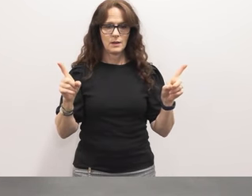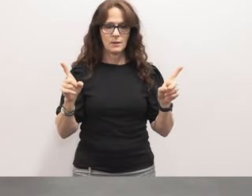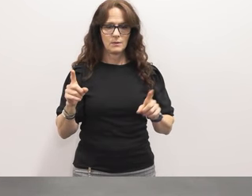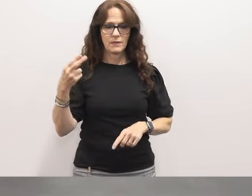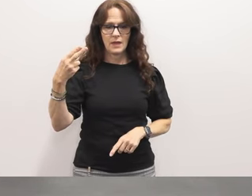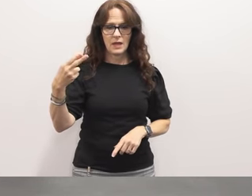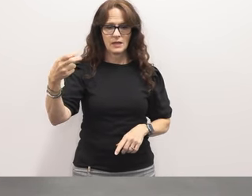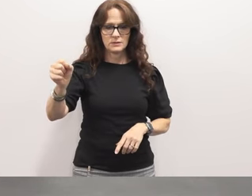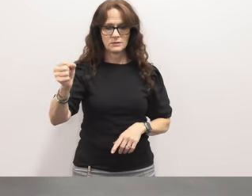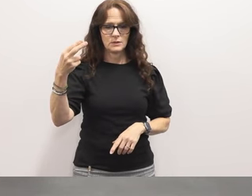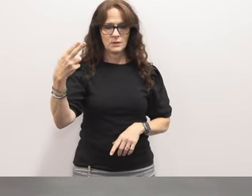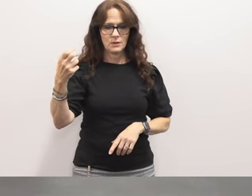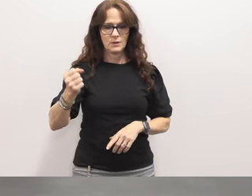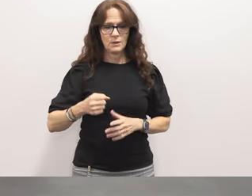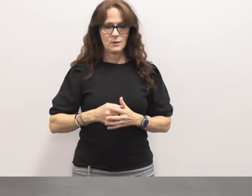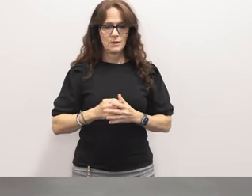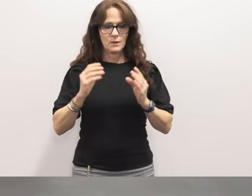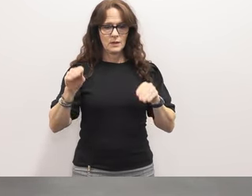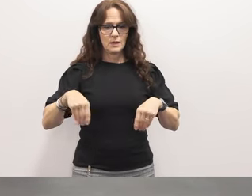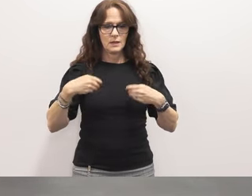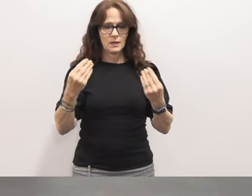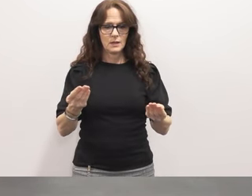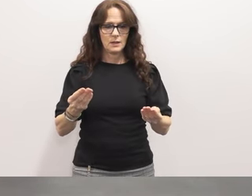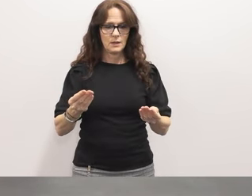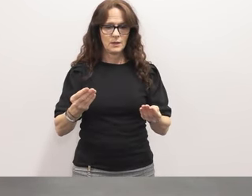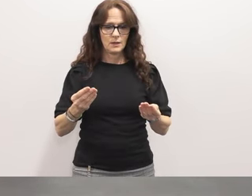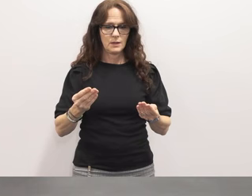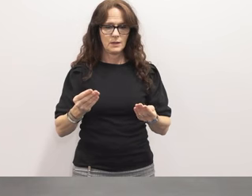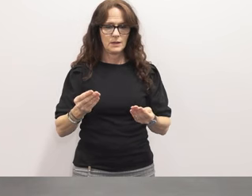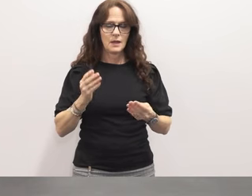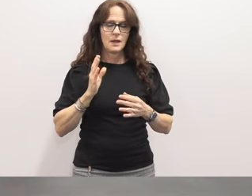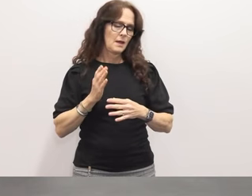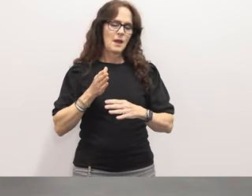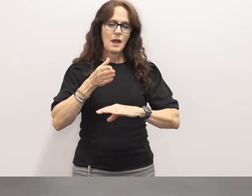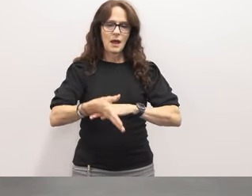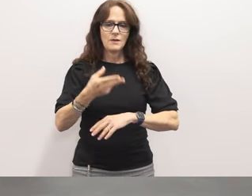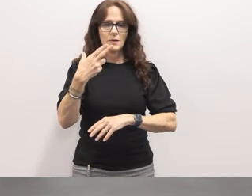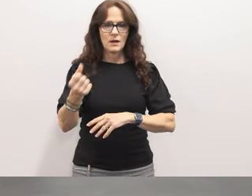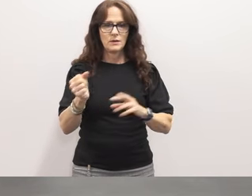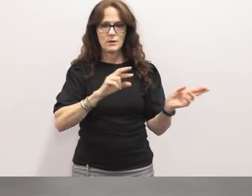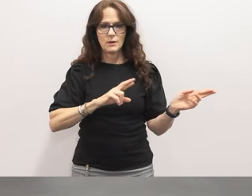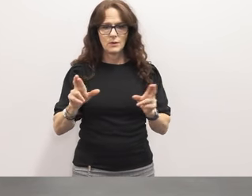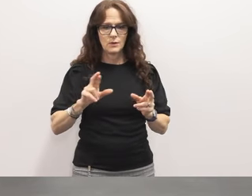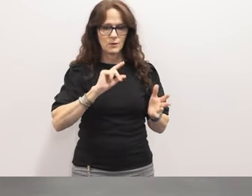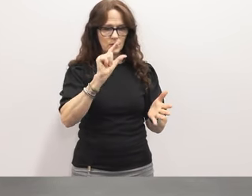We're going to provide you with post-secondary readiness. We're going to look at grad and A through G rates,